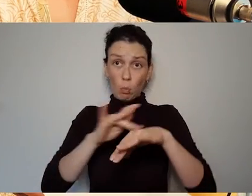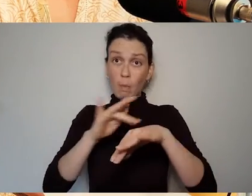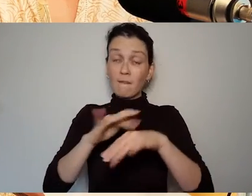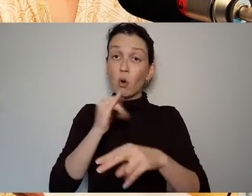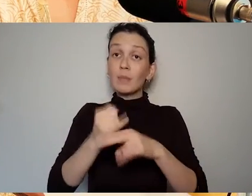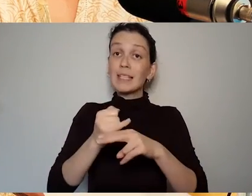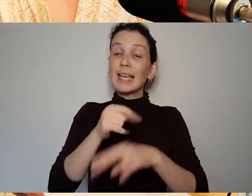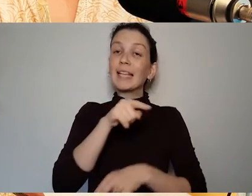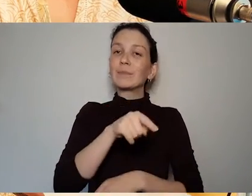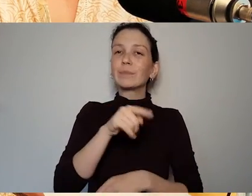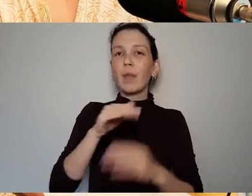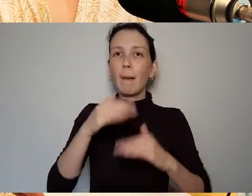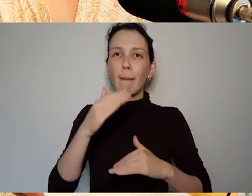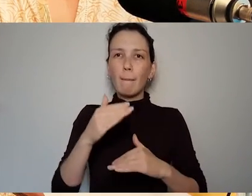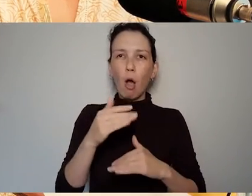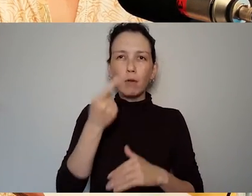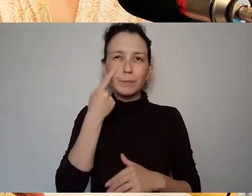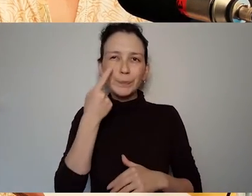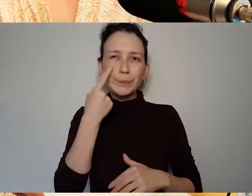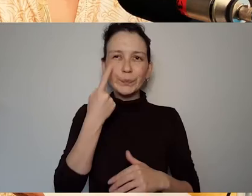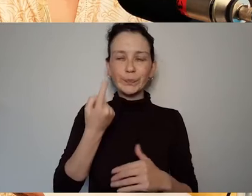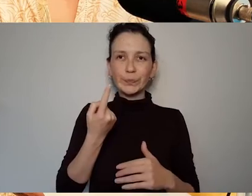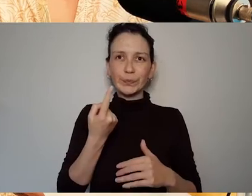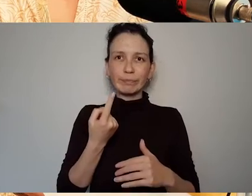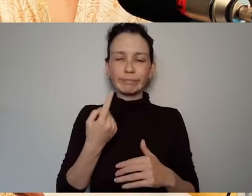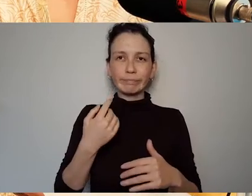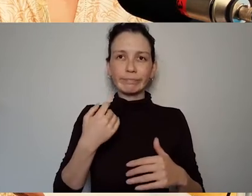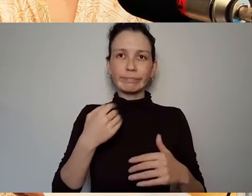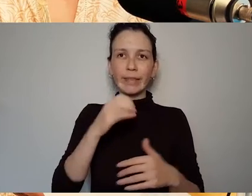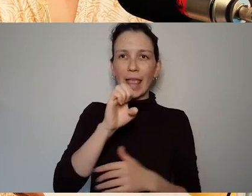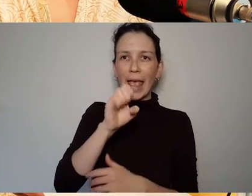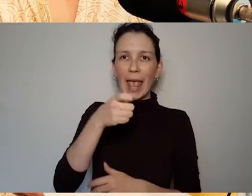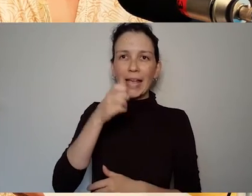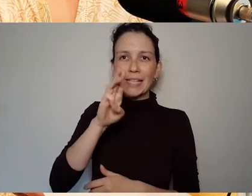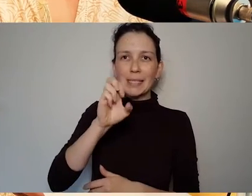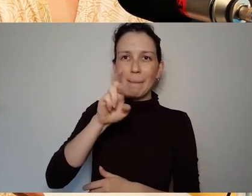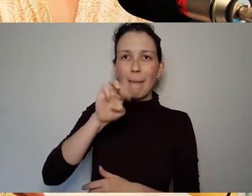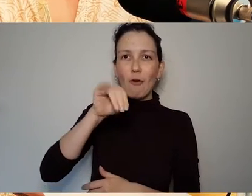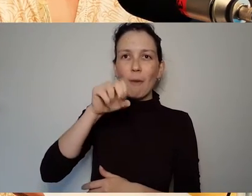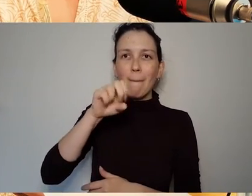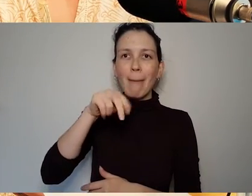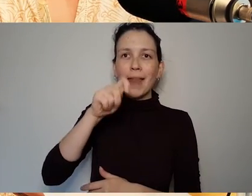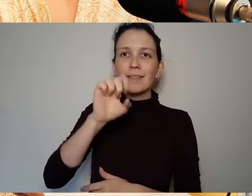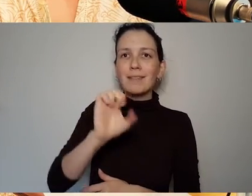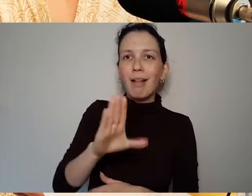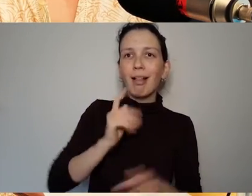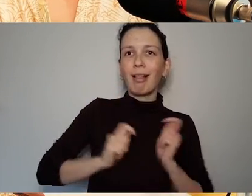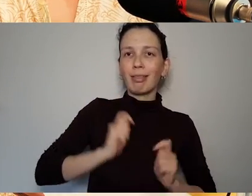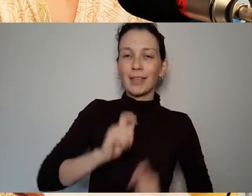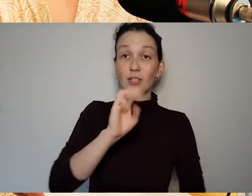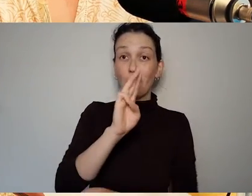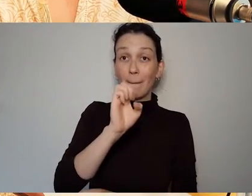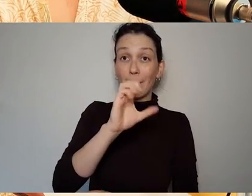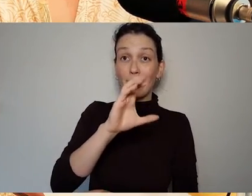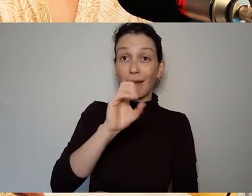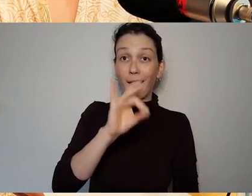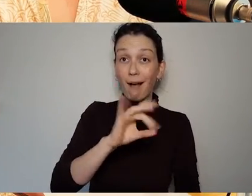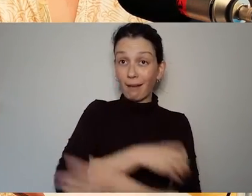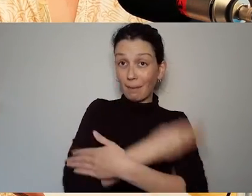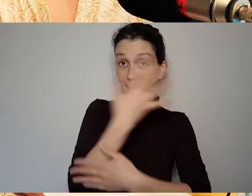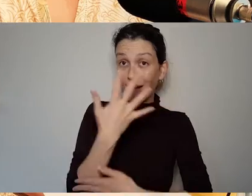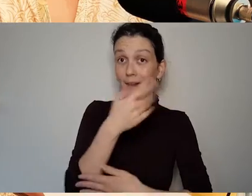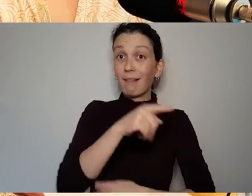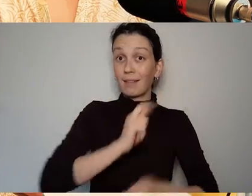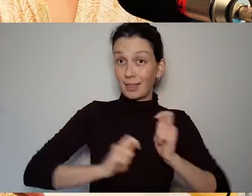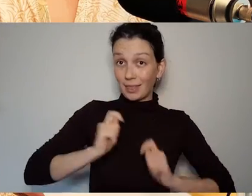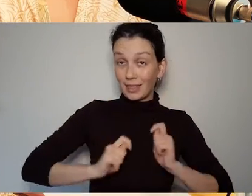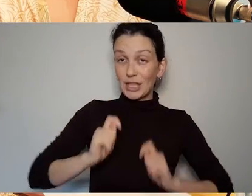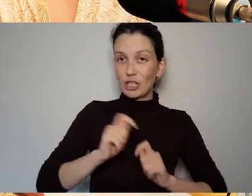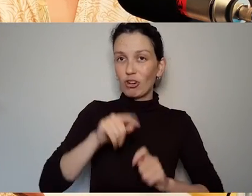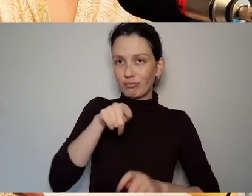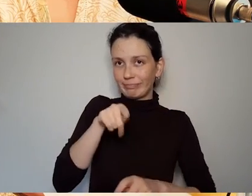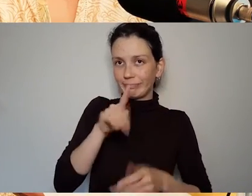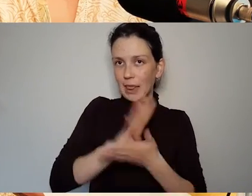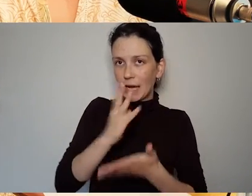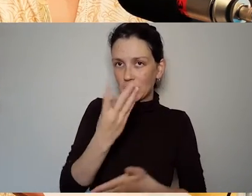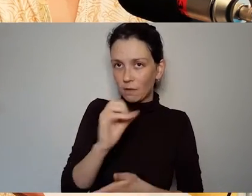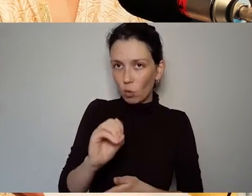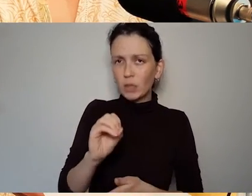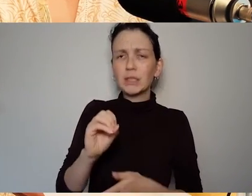in The Abbey in the 1940s and she wrote short stories and mentored other playwrights, was very